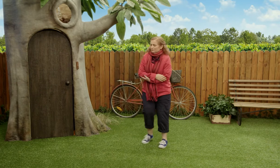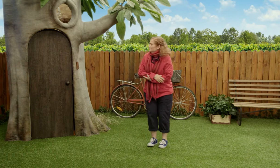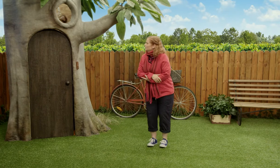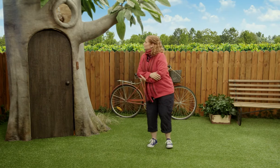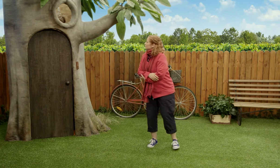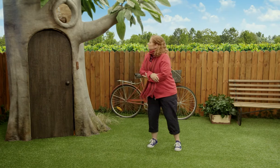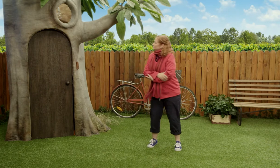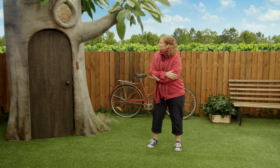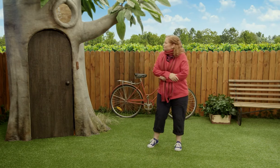Brrr …